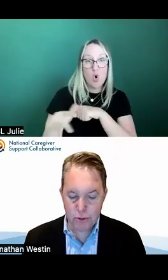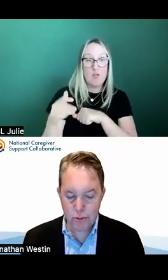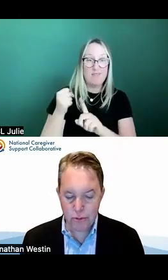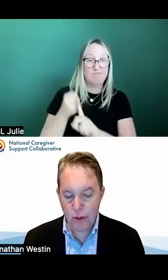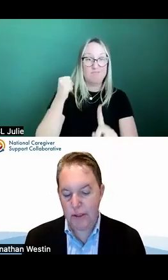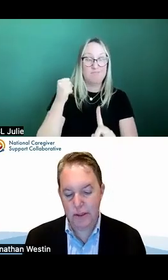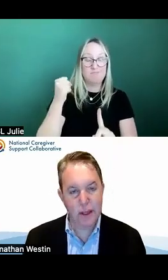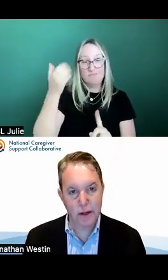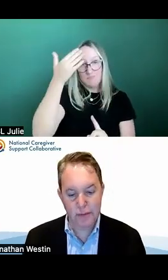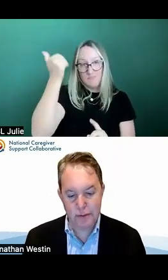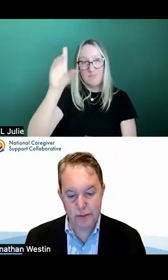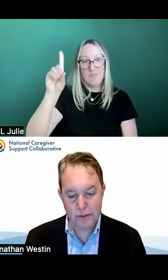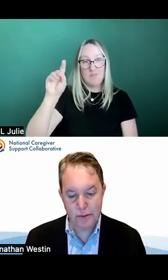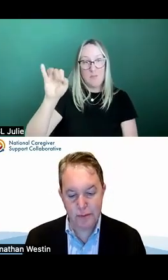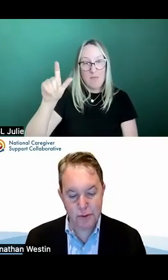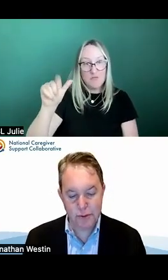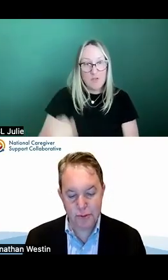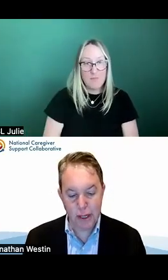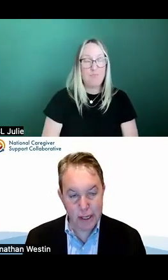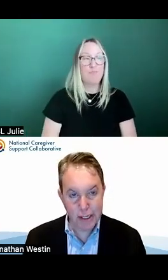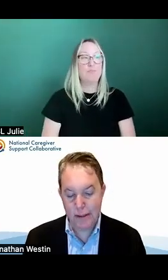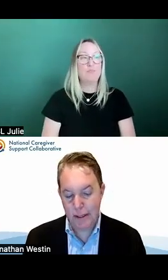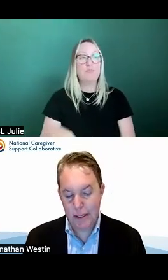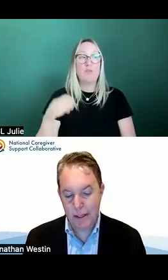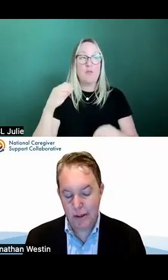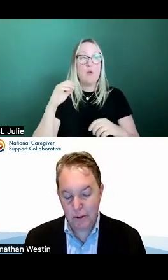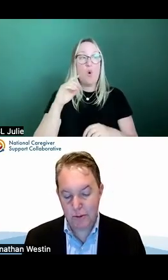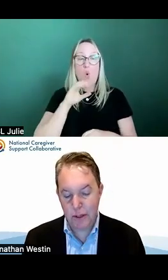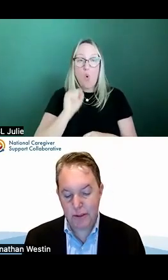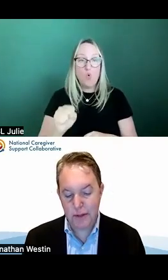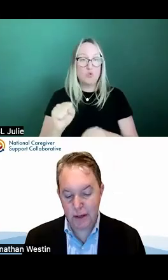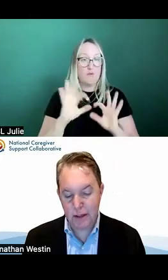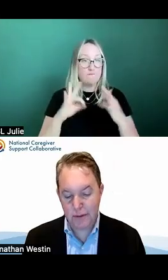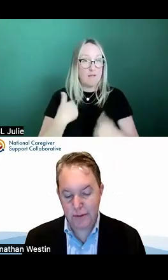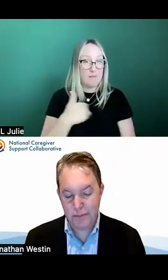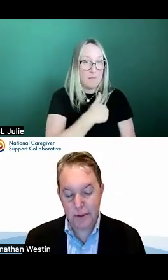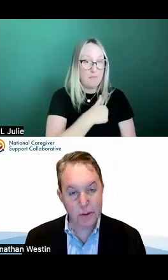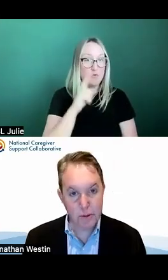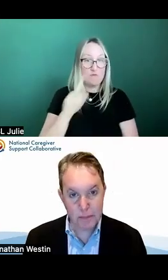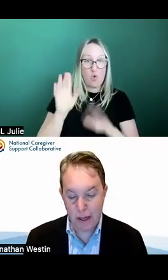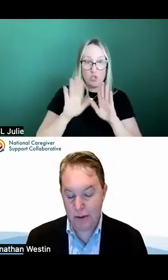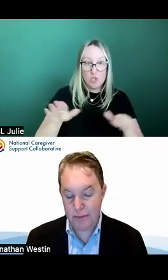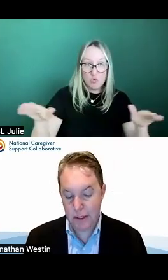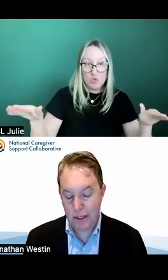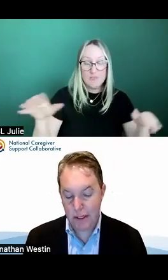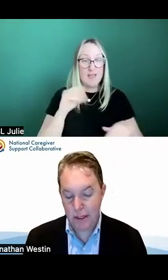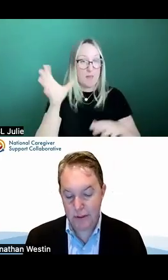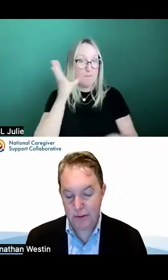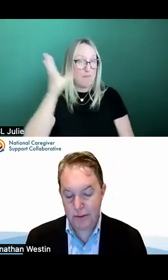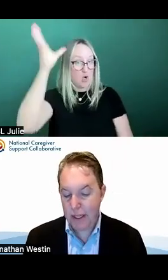older relative caregivers of children, and older relative caregivers, including parents of adults